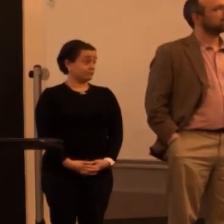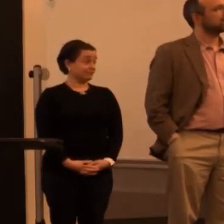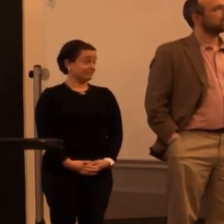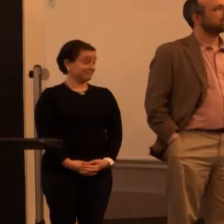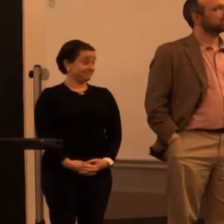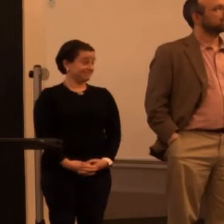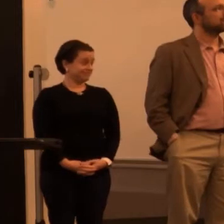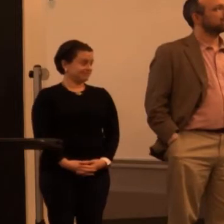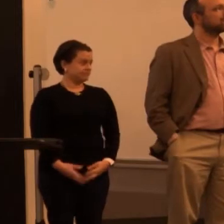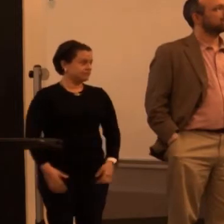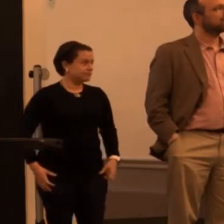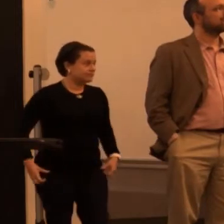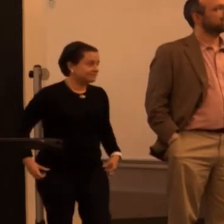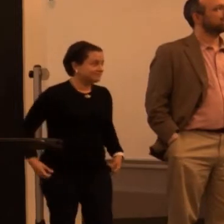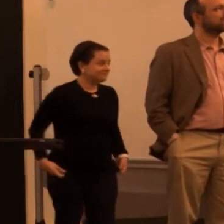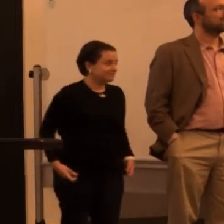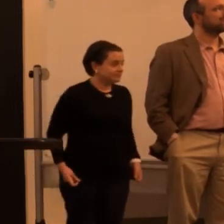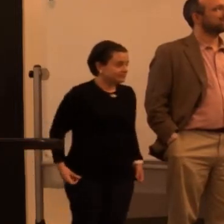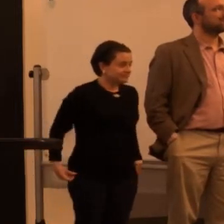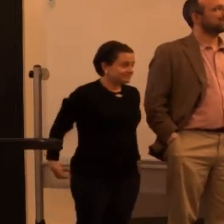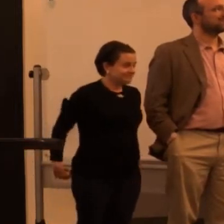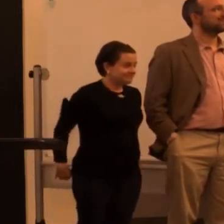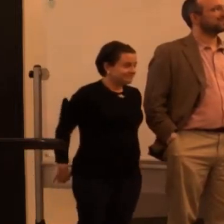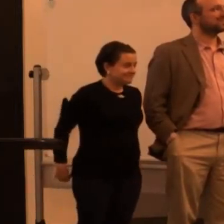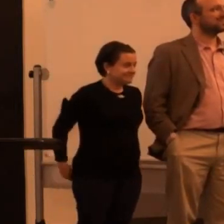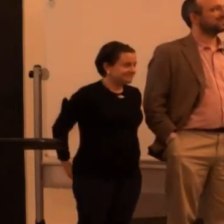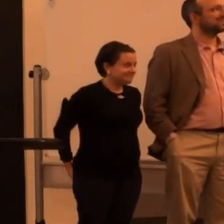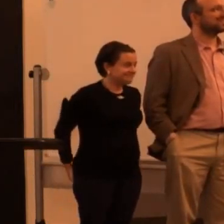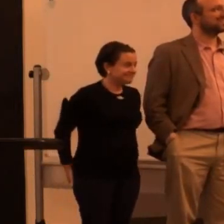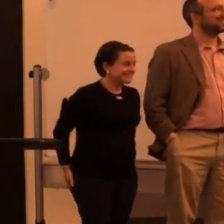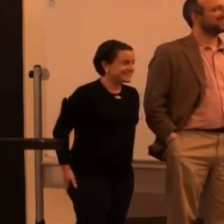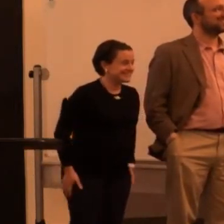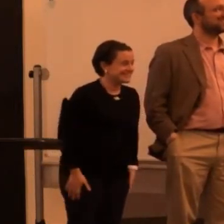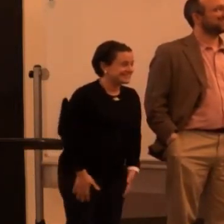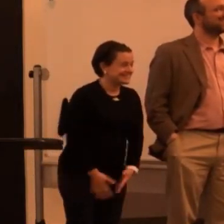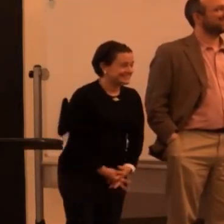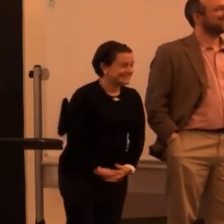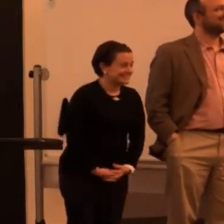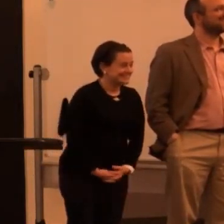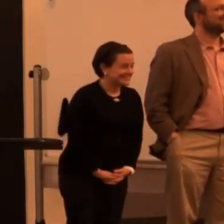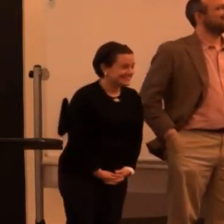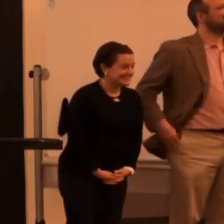of example, Melissa, you and I were talking, wondering if make sure that we're clear,